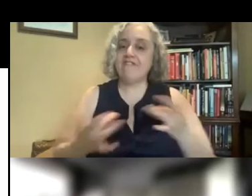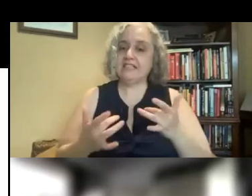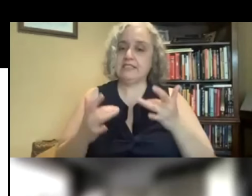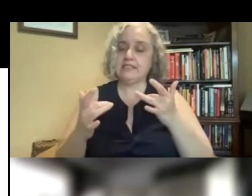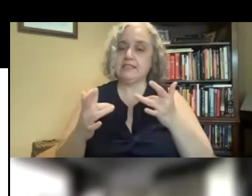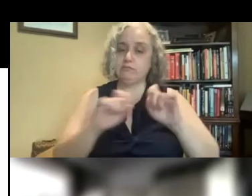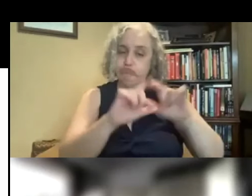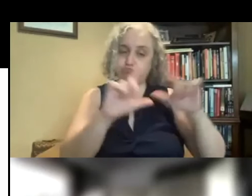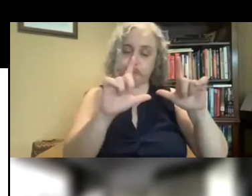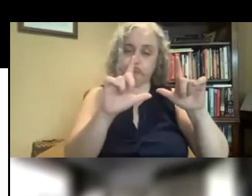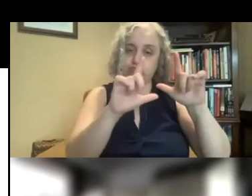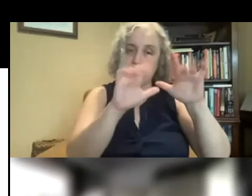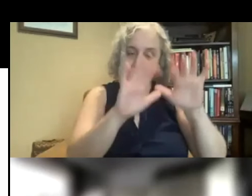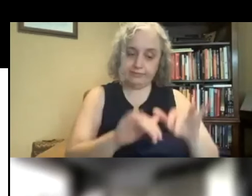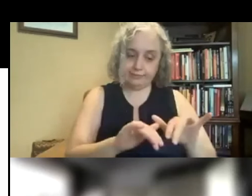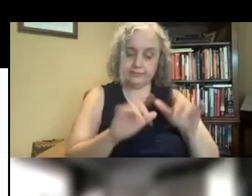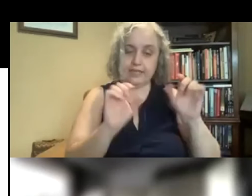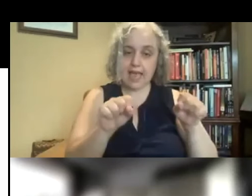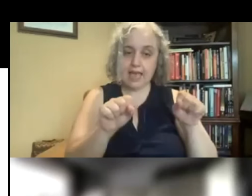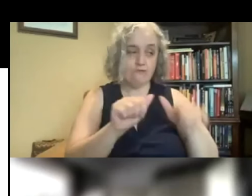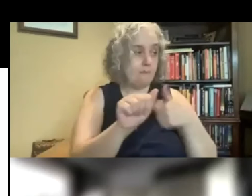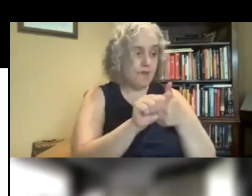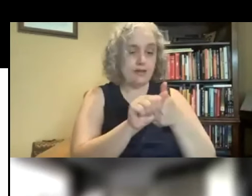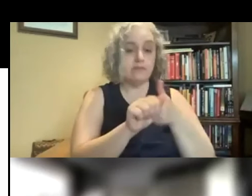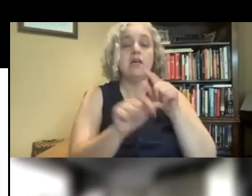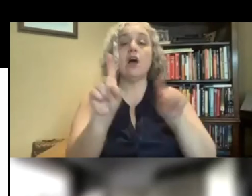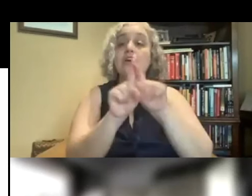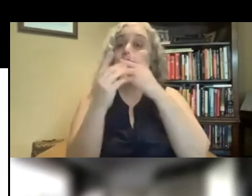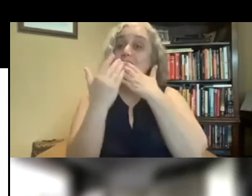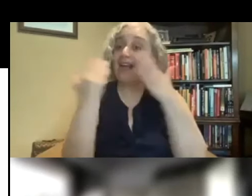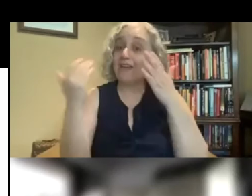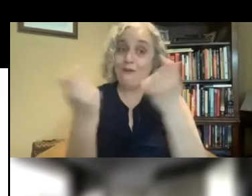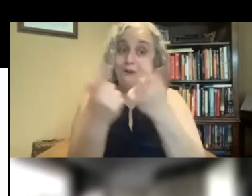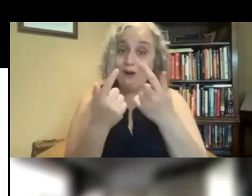just as a backup. I'd like to thank everyone for joining us.